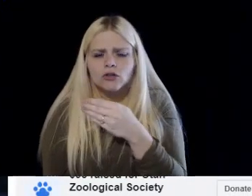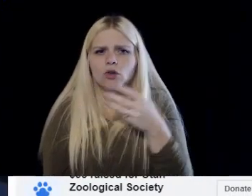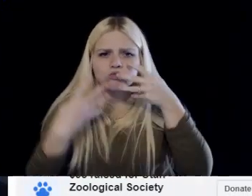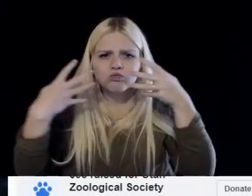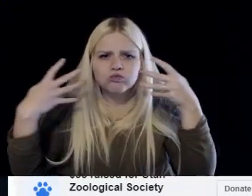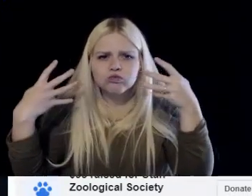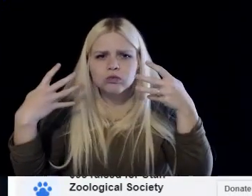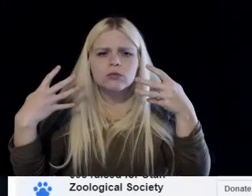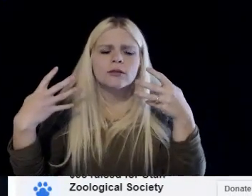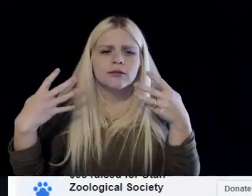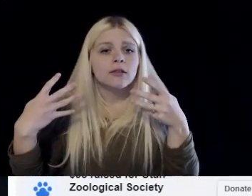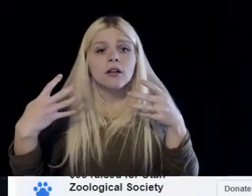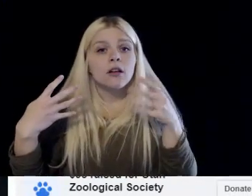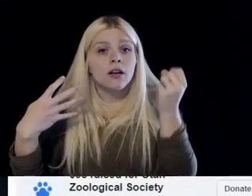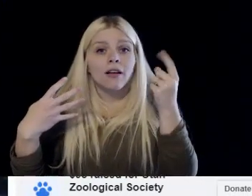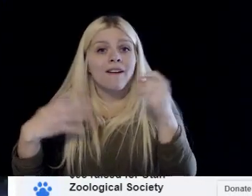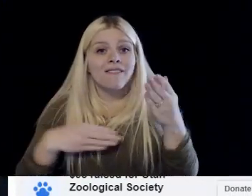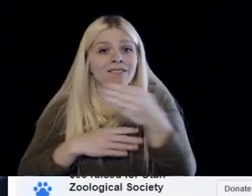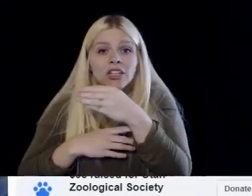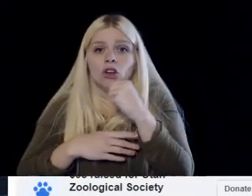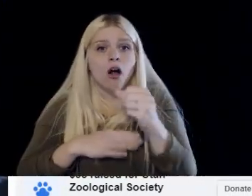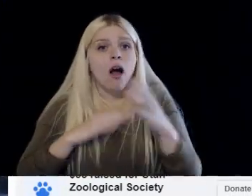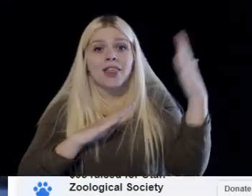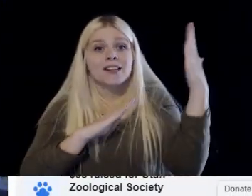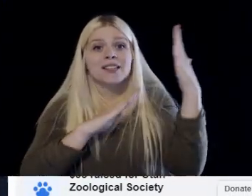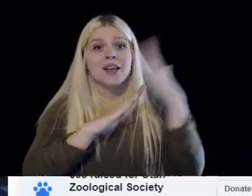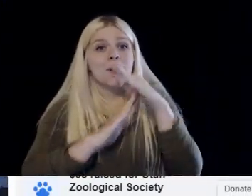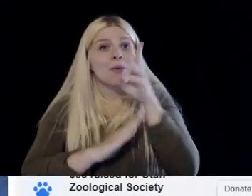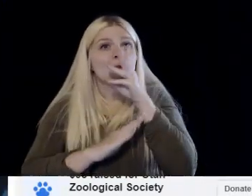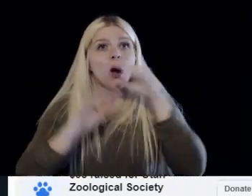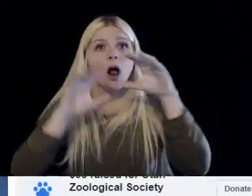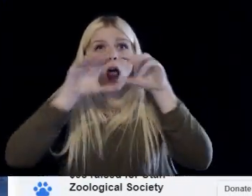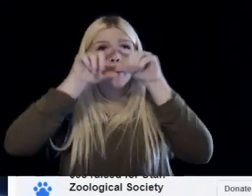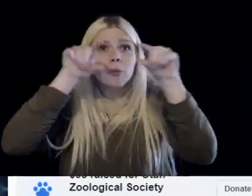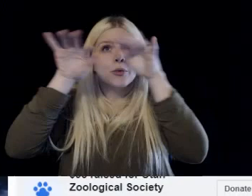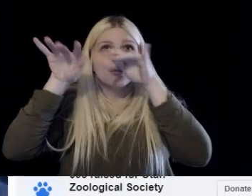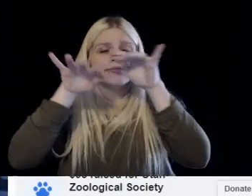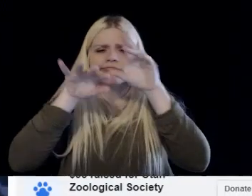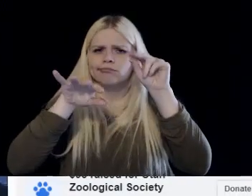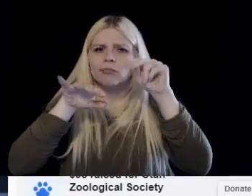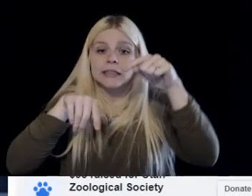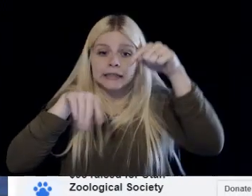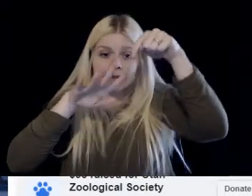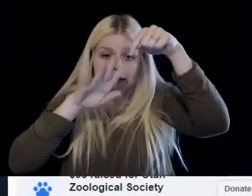Fish live at different depths, so the more deep you go, the less light there is. So a lot of the places these guys are